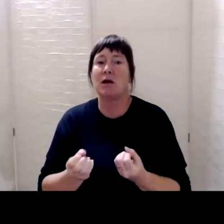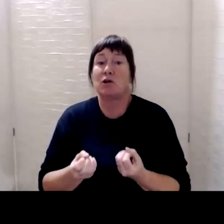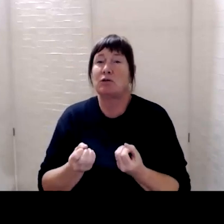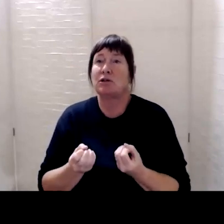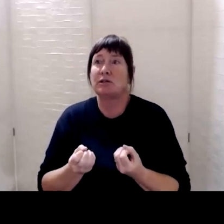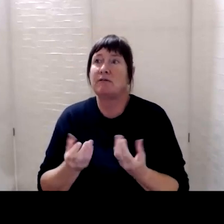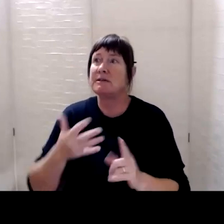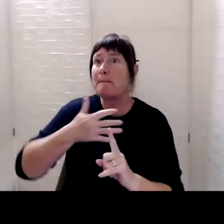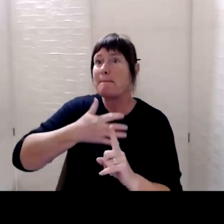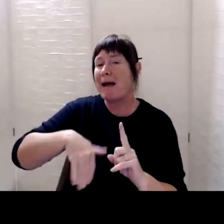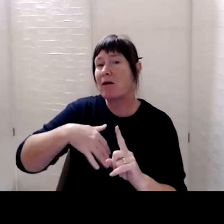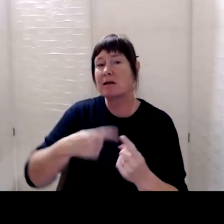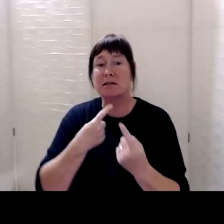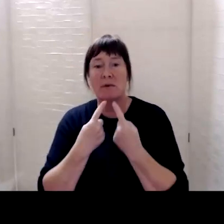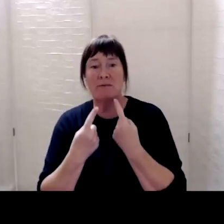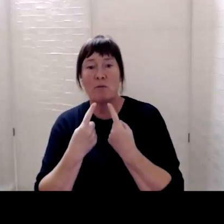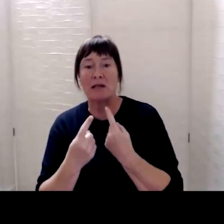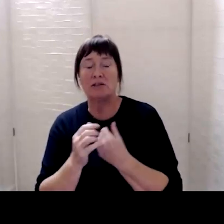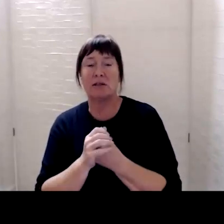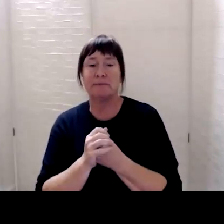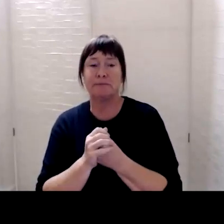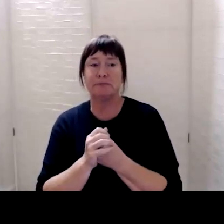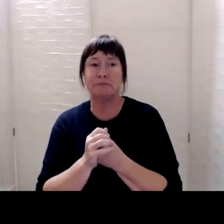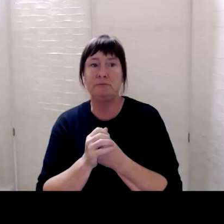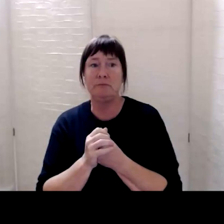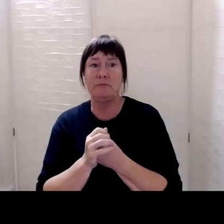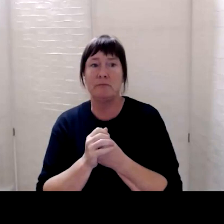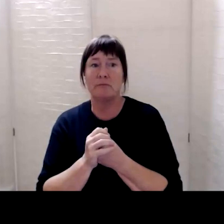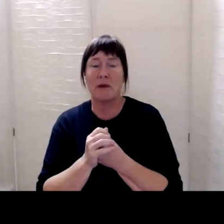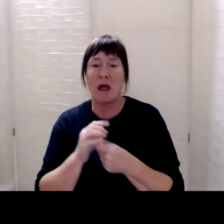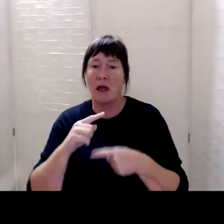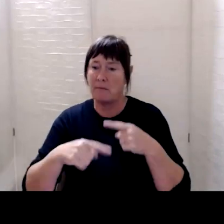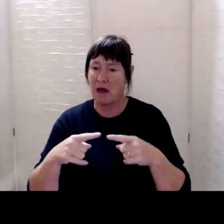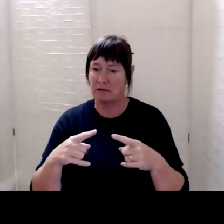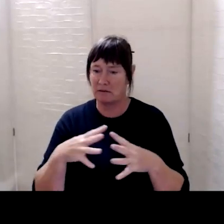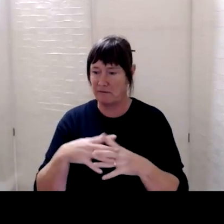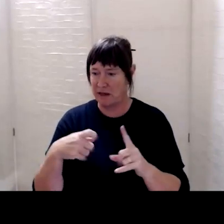or a little bit of information around what Whaikaha is currently working on.